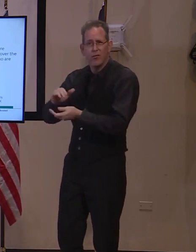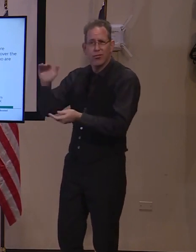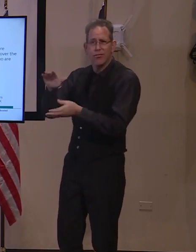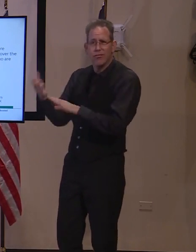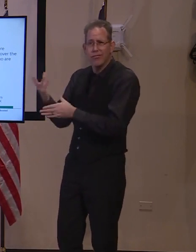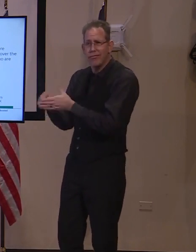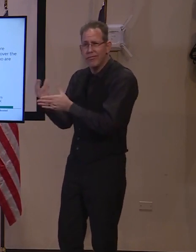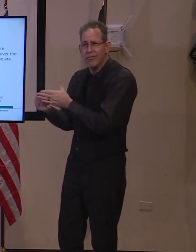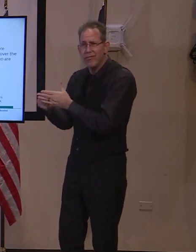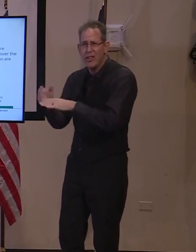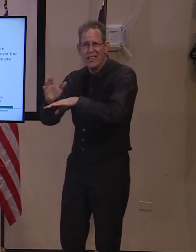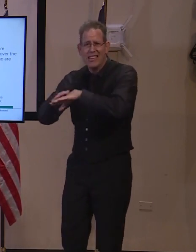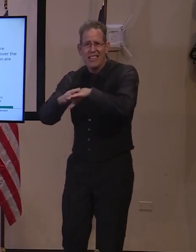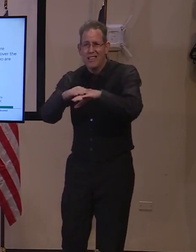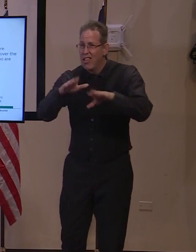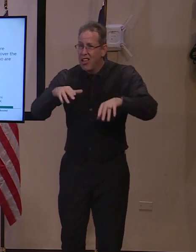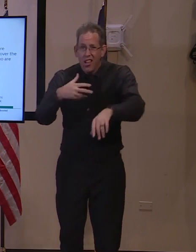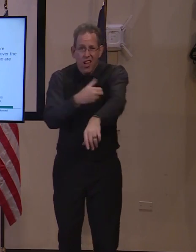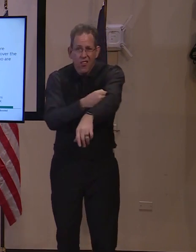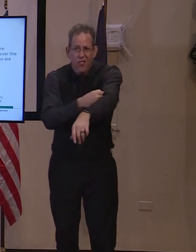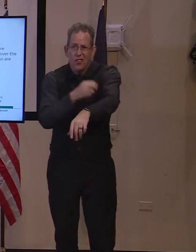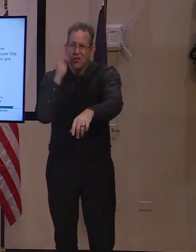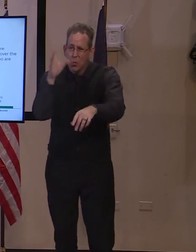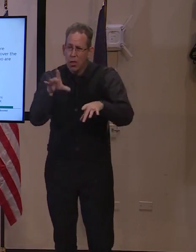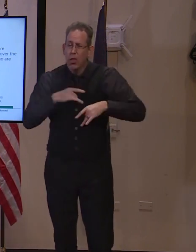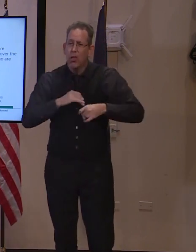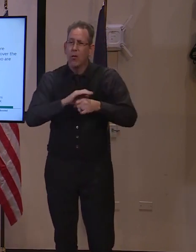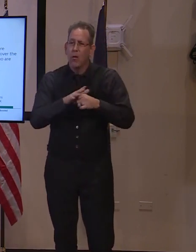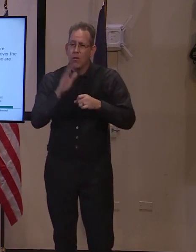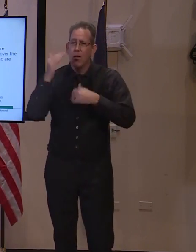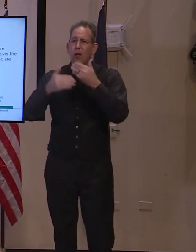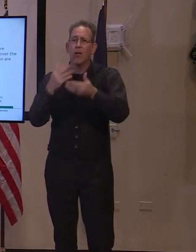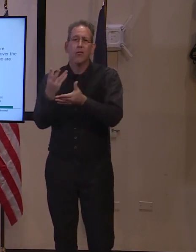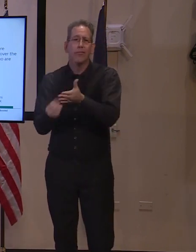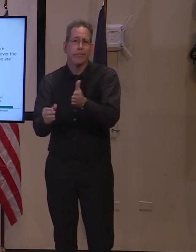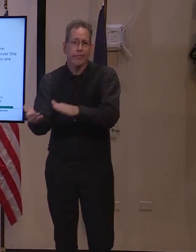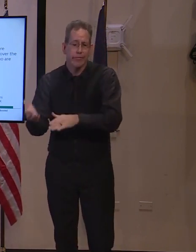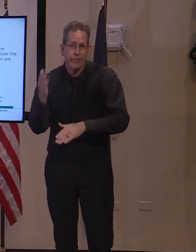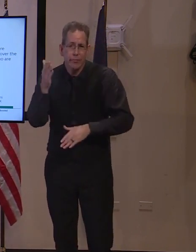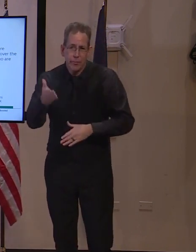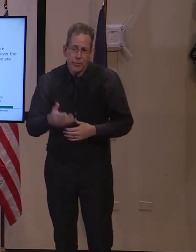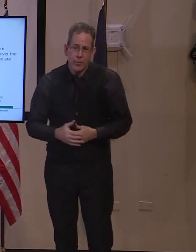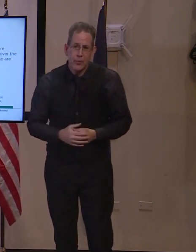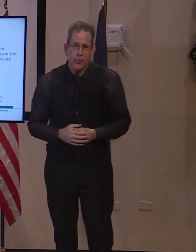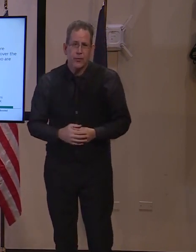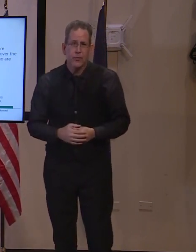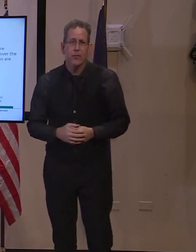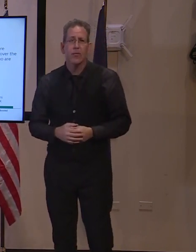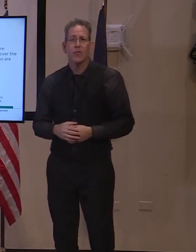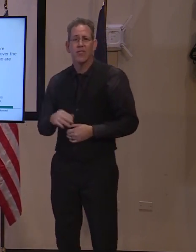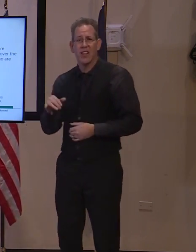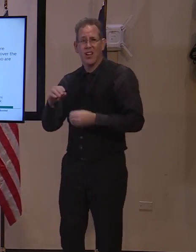data is really clear for Vermont. It matches data that we're seeing across the country as well that the effectiveness of the booster